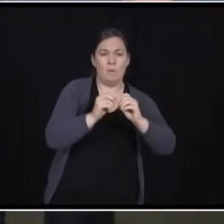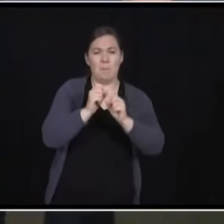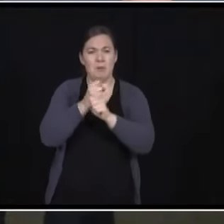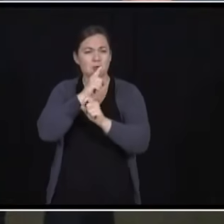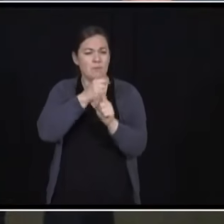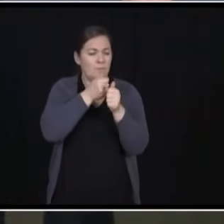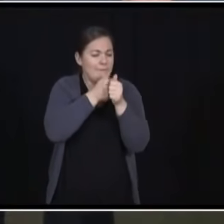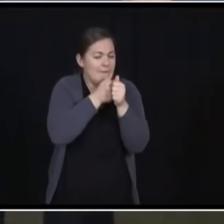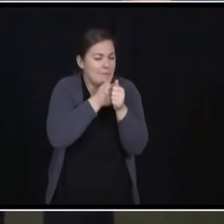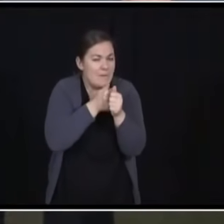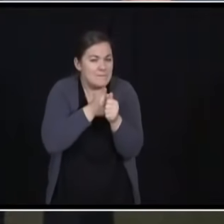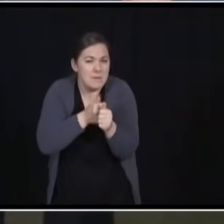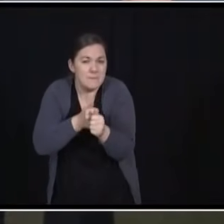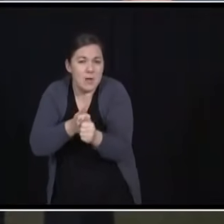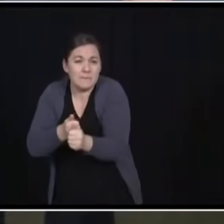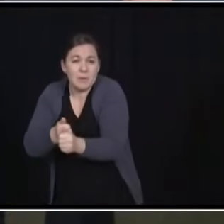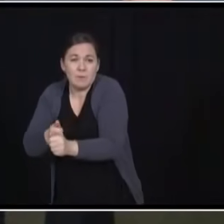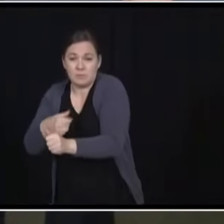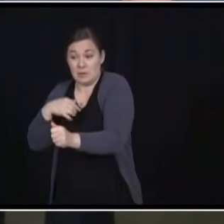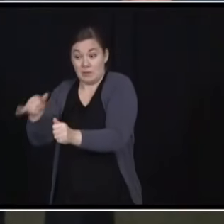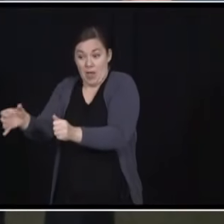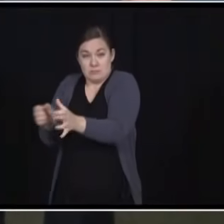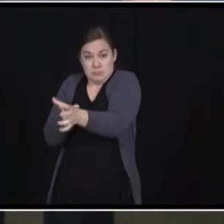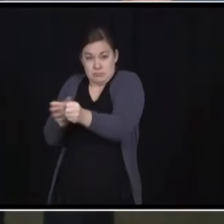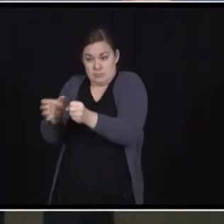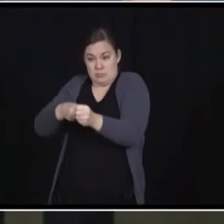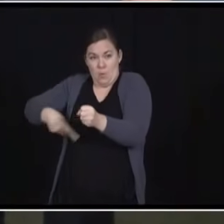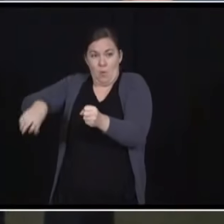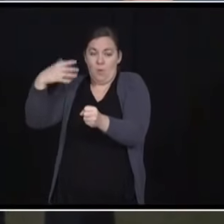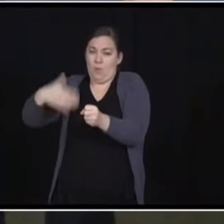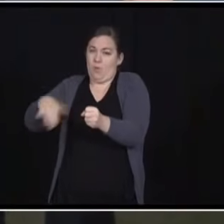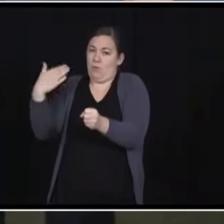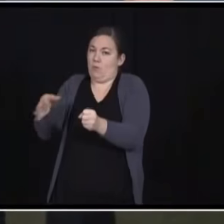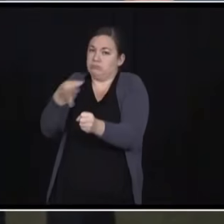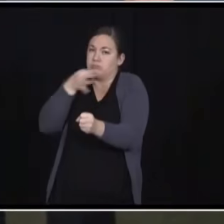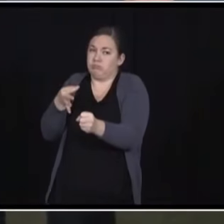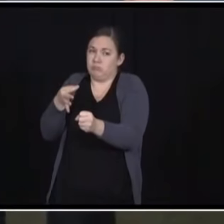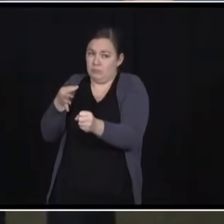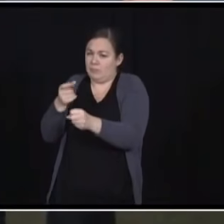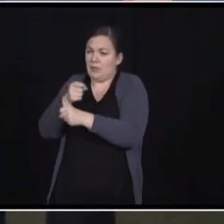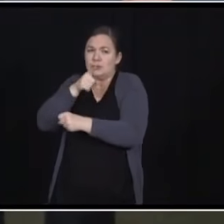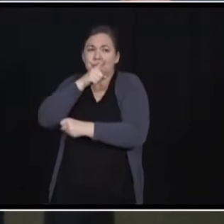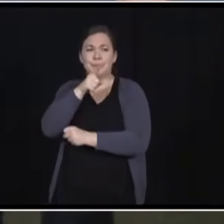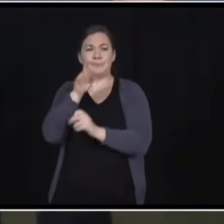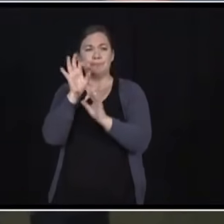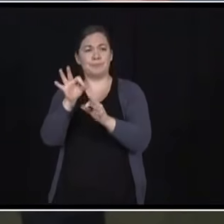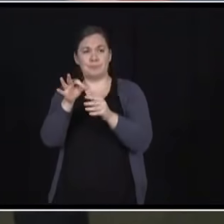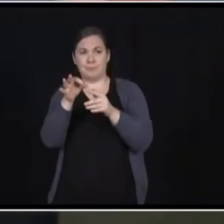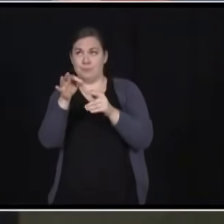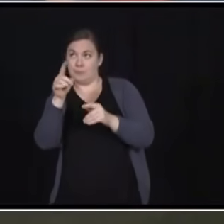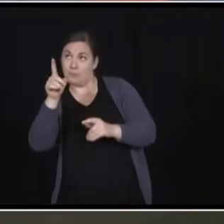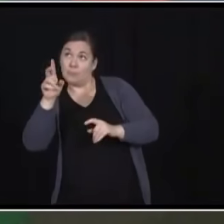That is why we have people with various degrees of expertise and knowledge including people with IT data expertise